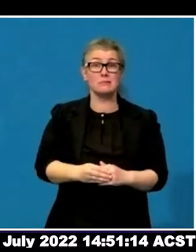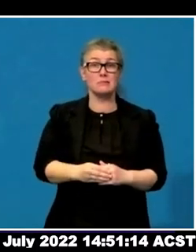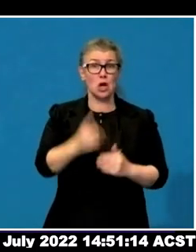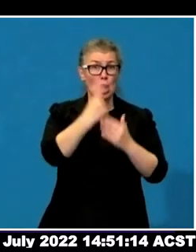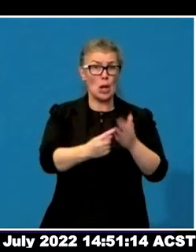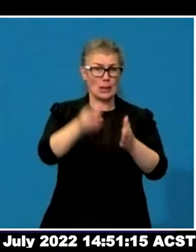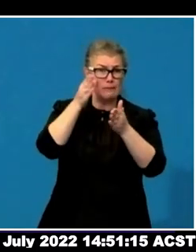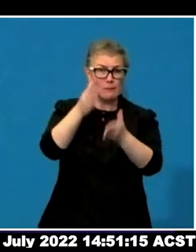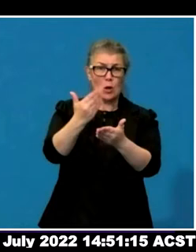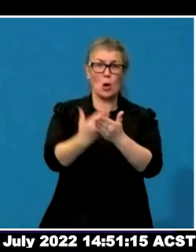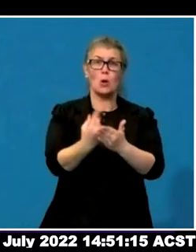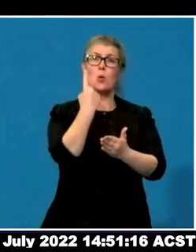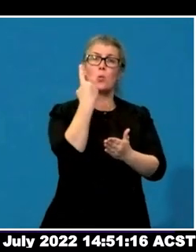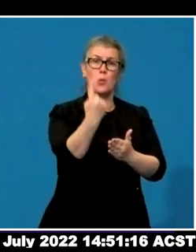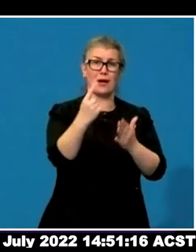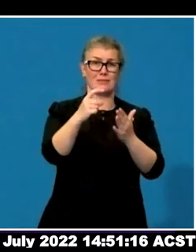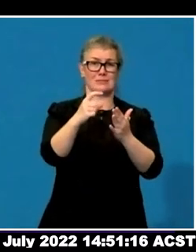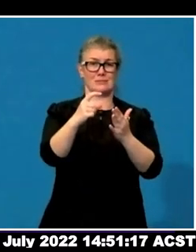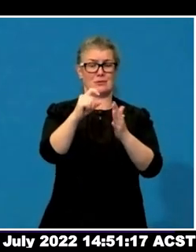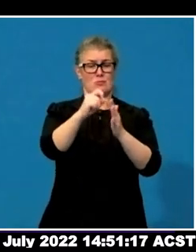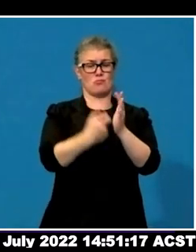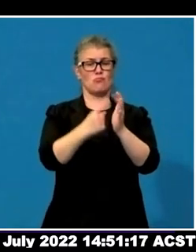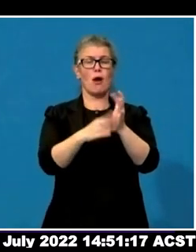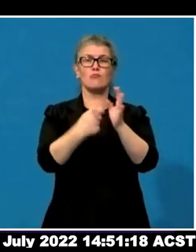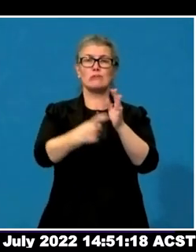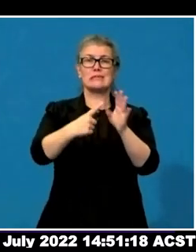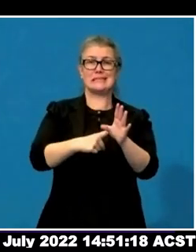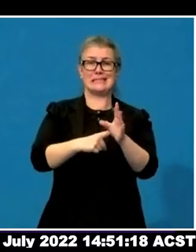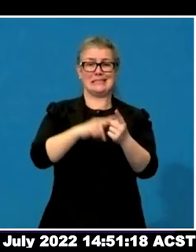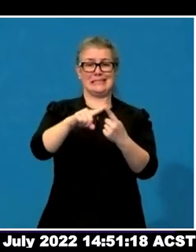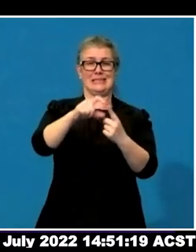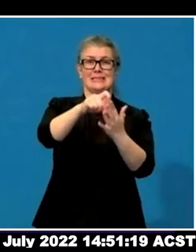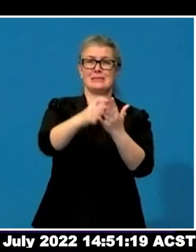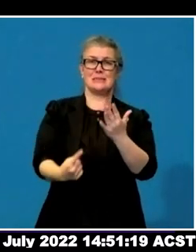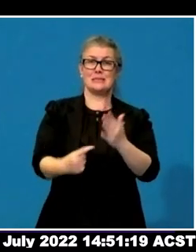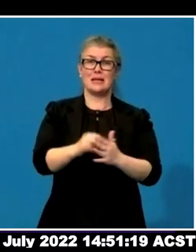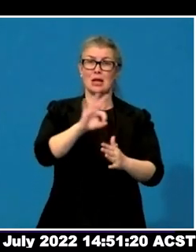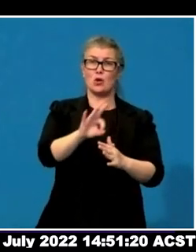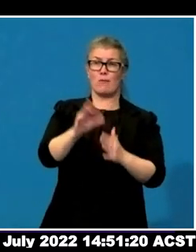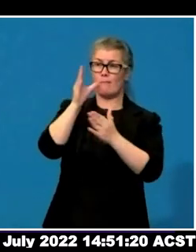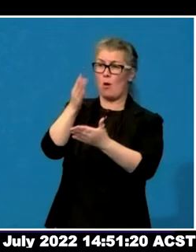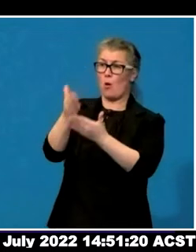They don't focus on the whole - the whole person and the impact of disabilities,